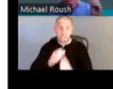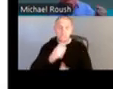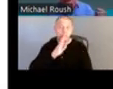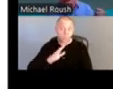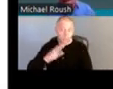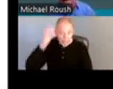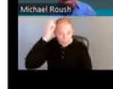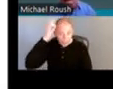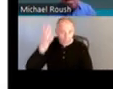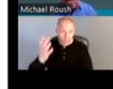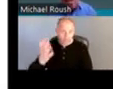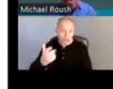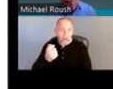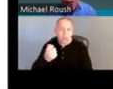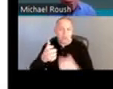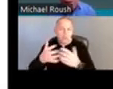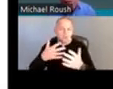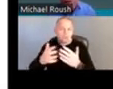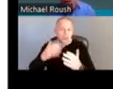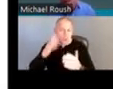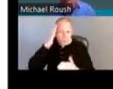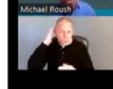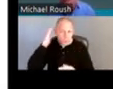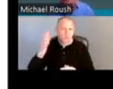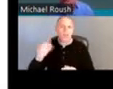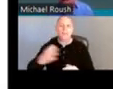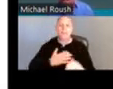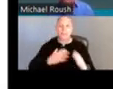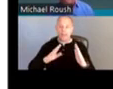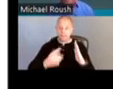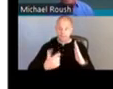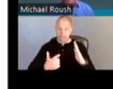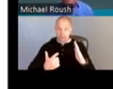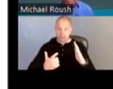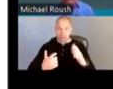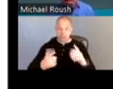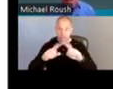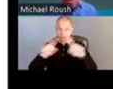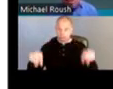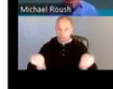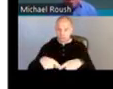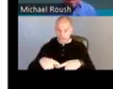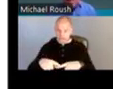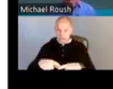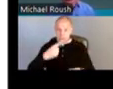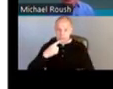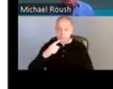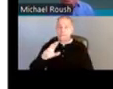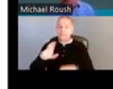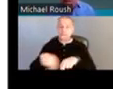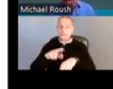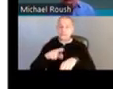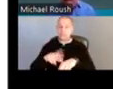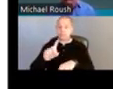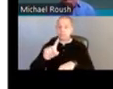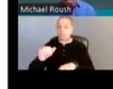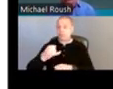bit of gray in it. I have a background on my screen that says National Disability Institute.